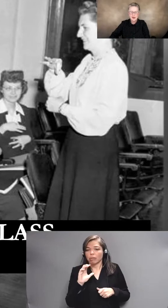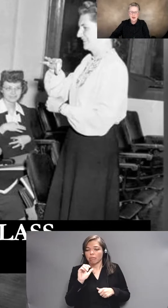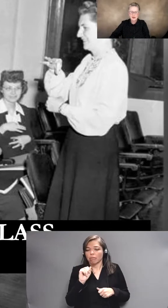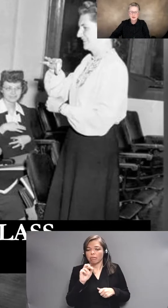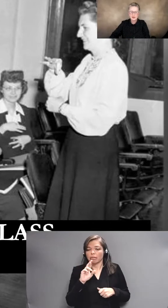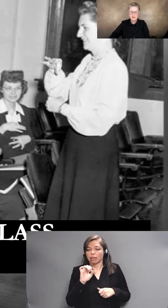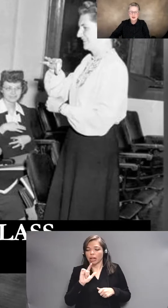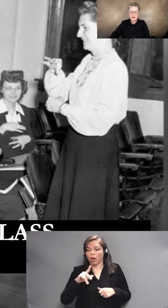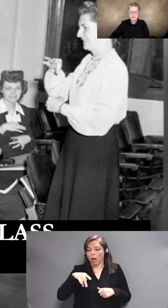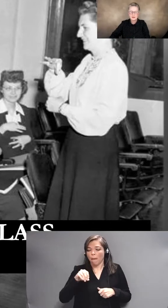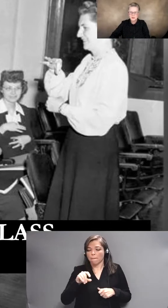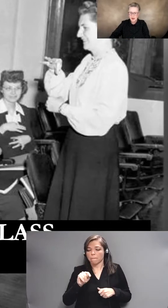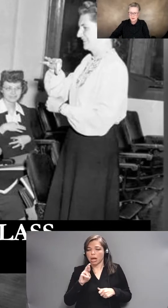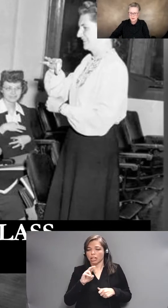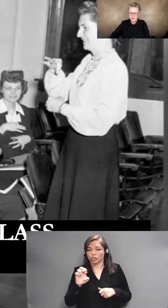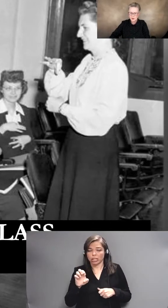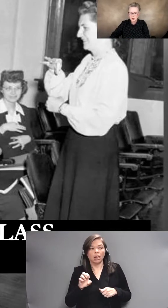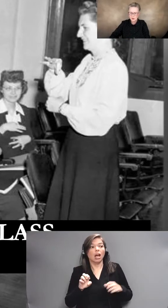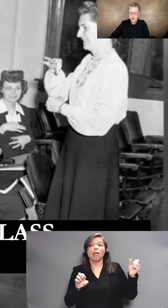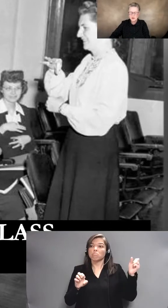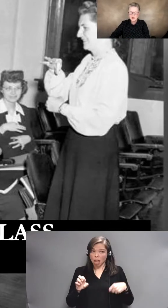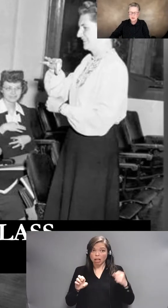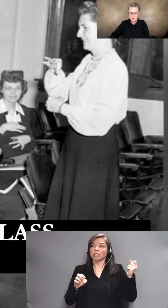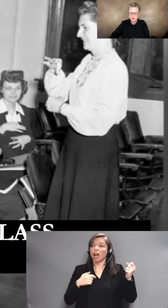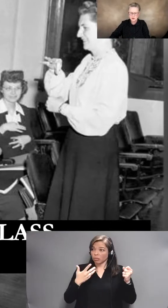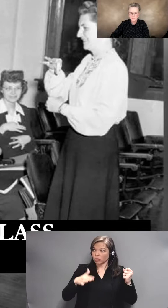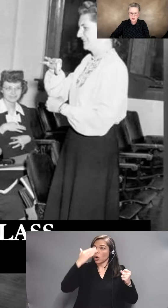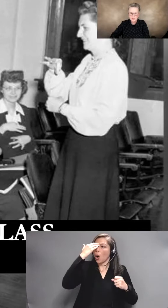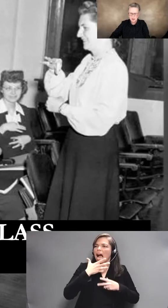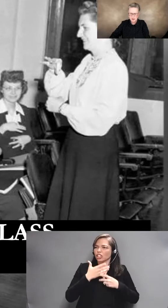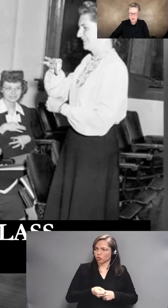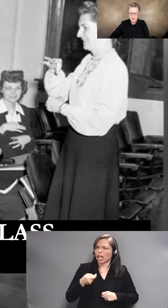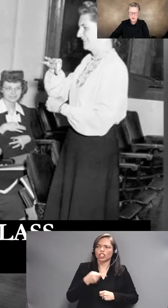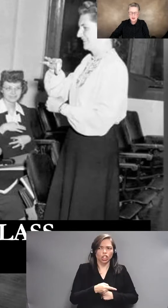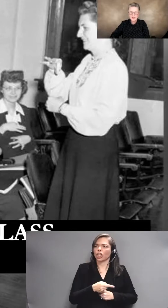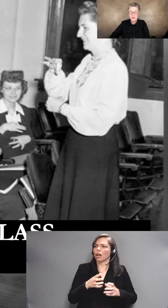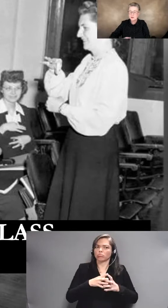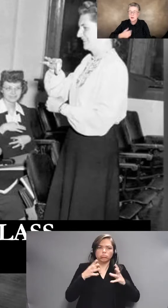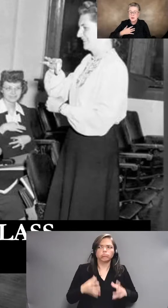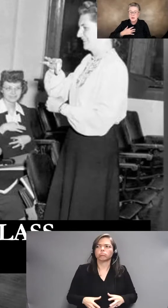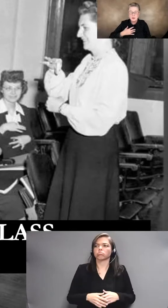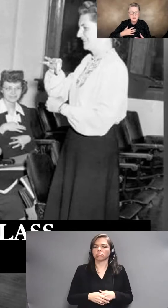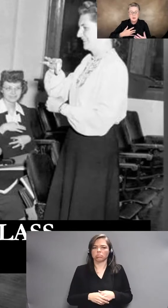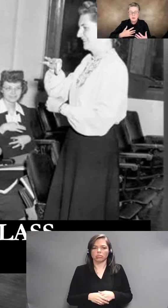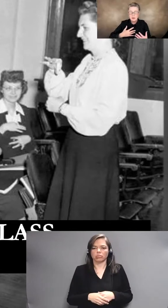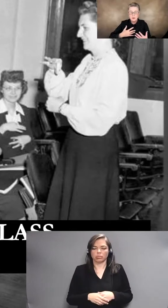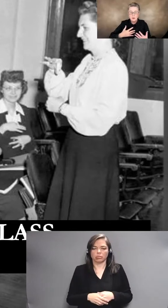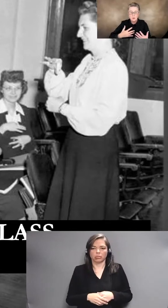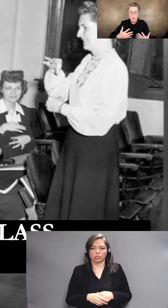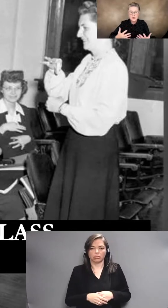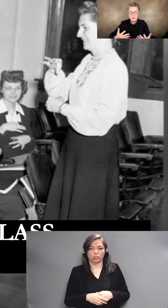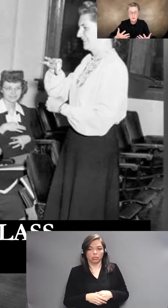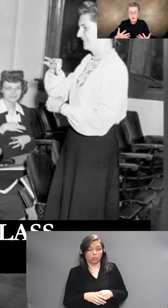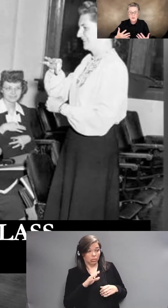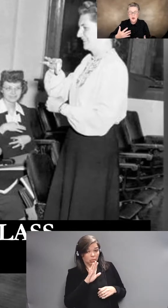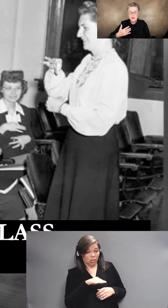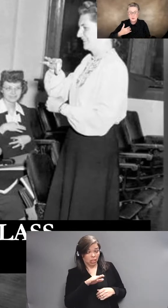and she said, yes, I know Carol Patri, I trust her very much, and I said, if I can bring